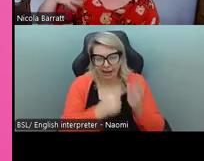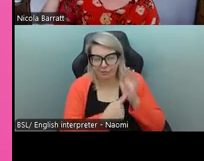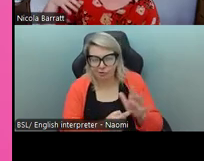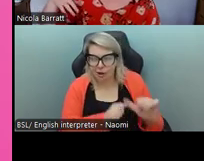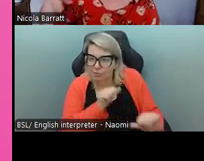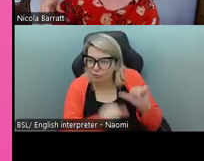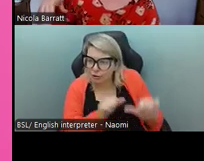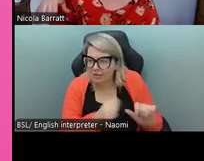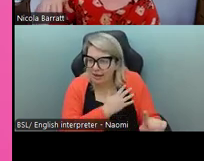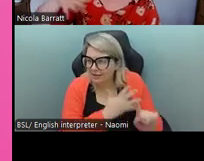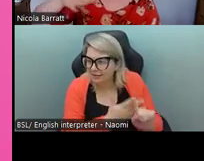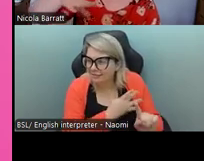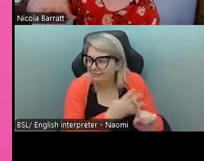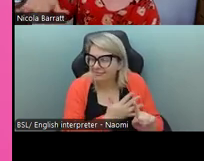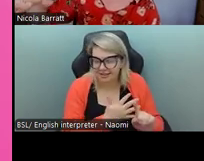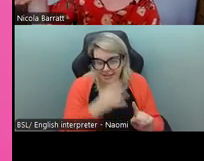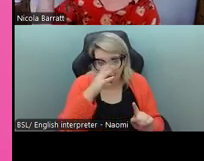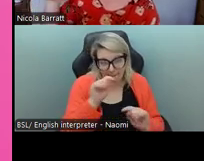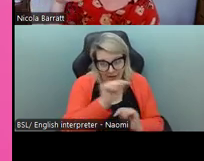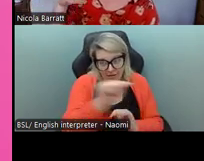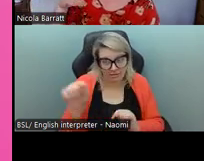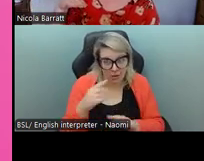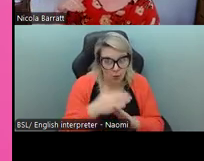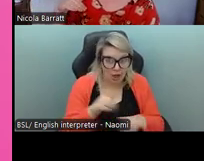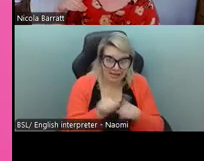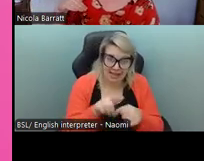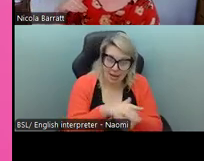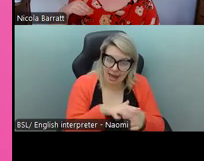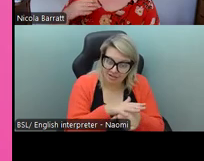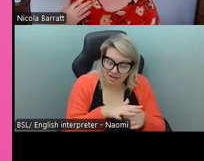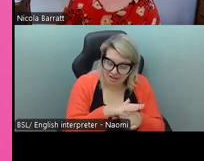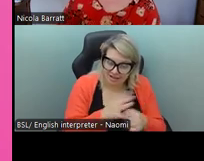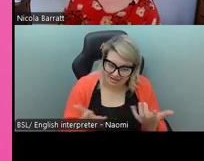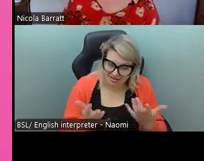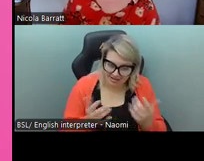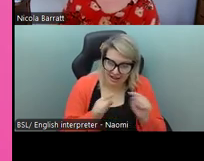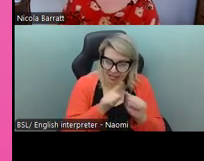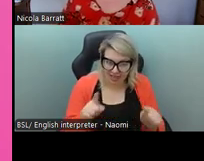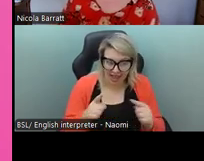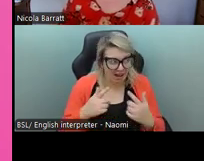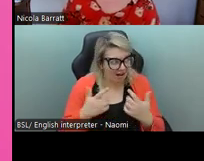Remember you're talking to people who are working in the same field as you, and they're interested in what you're doing.